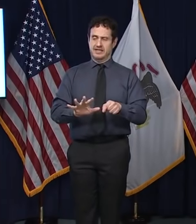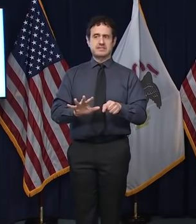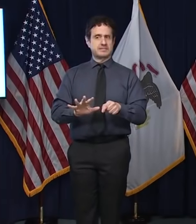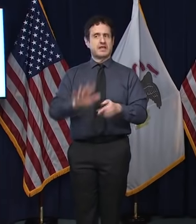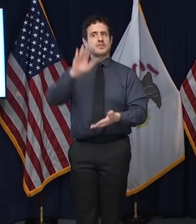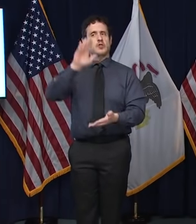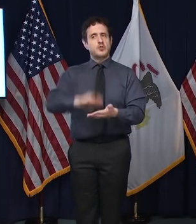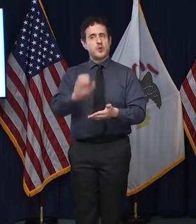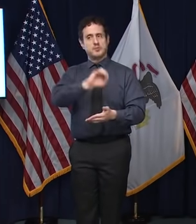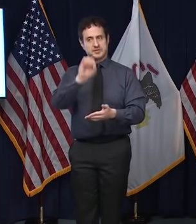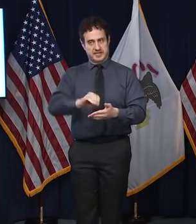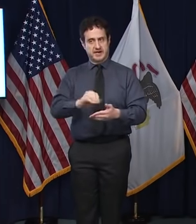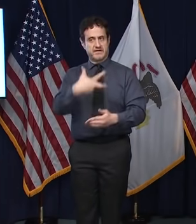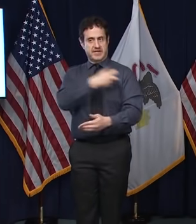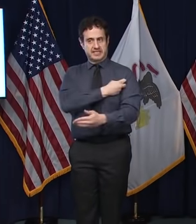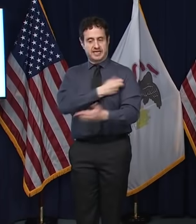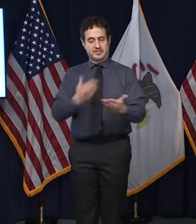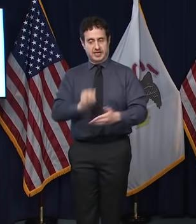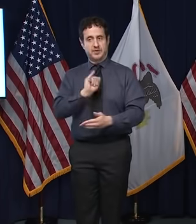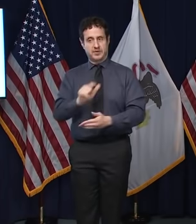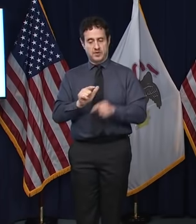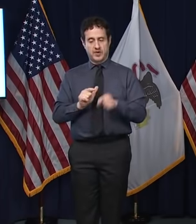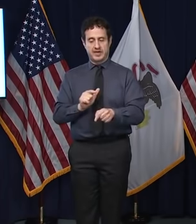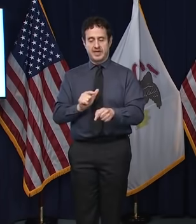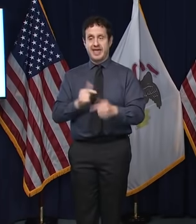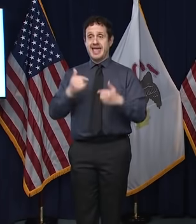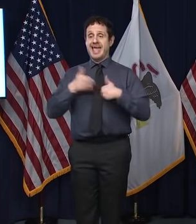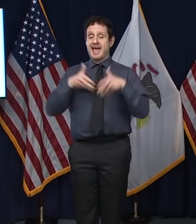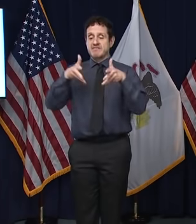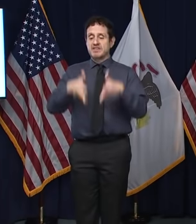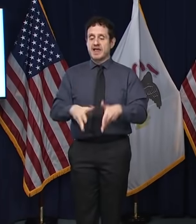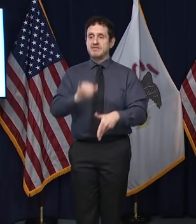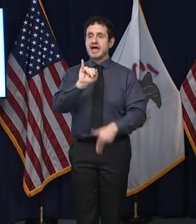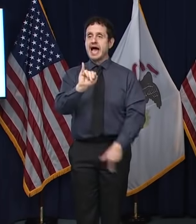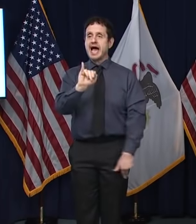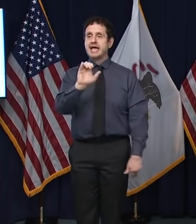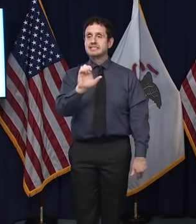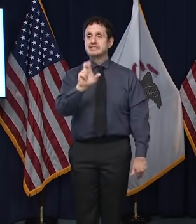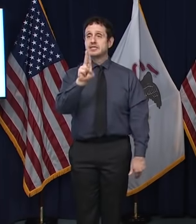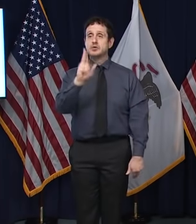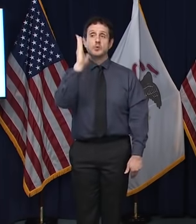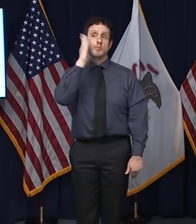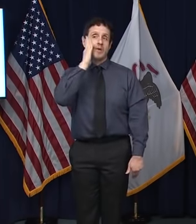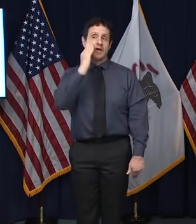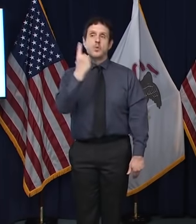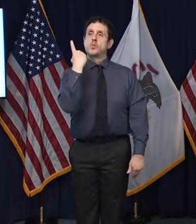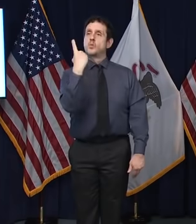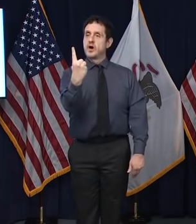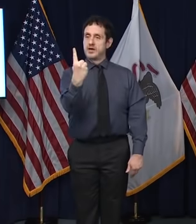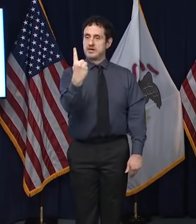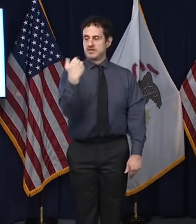Illinois the least vaccinated